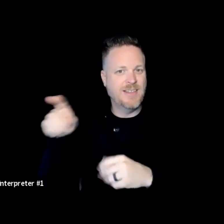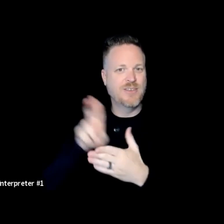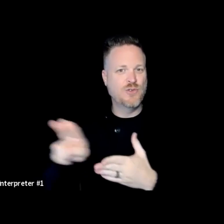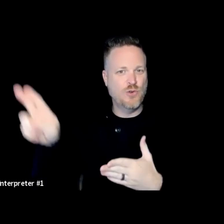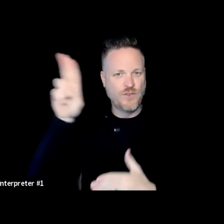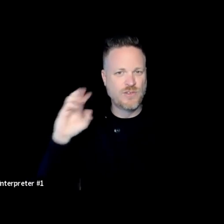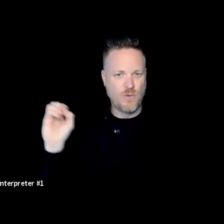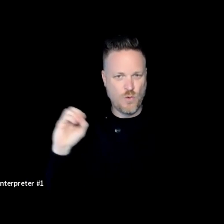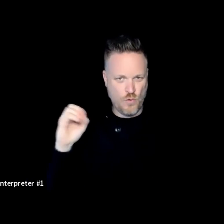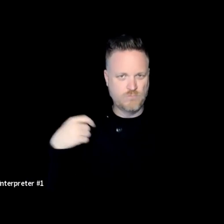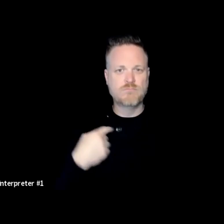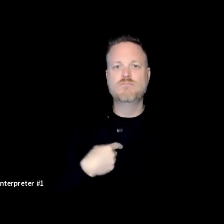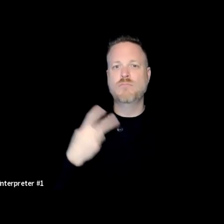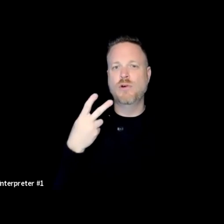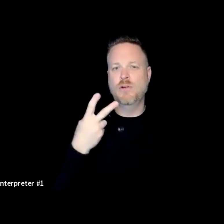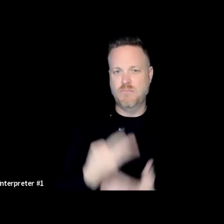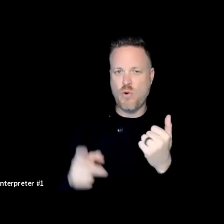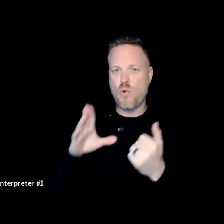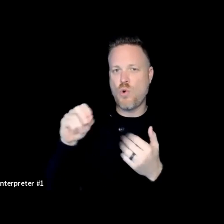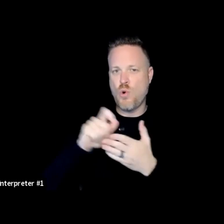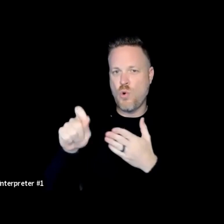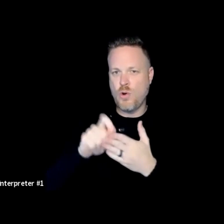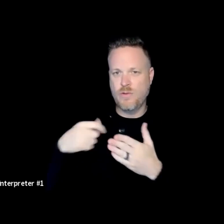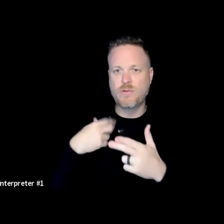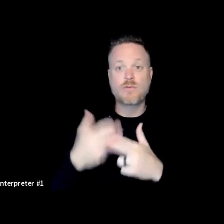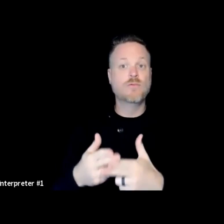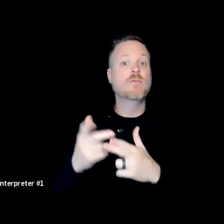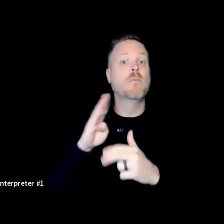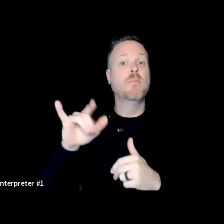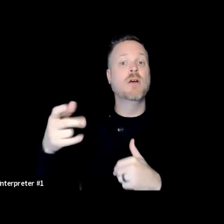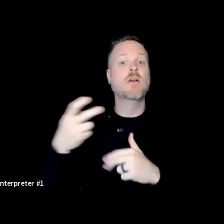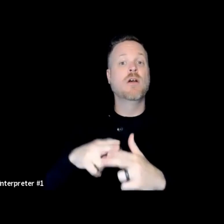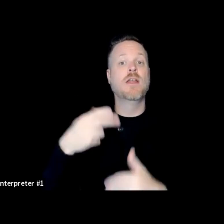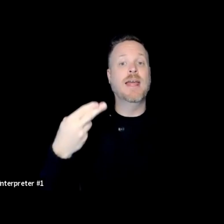We co authored a bill known as HB, House Bill, 4140,